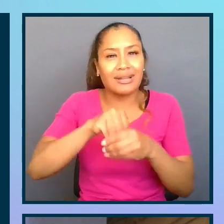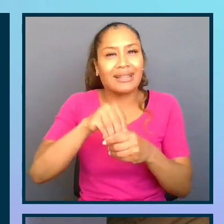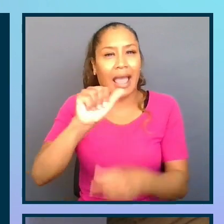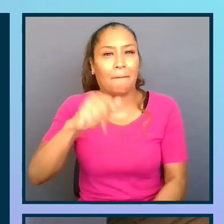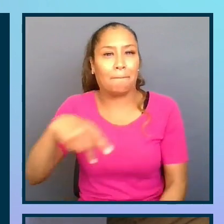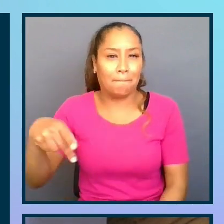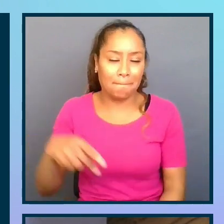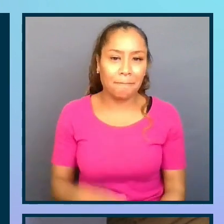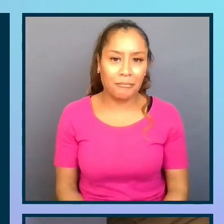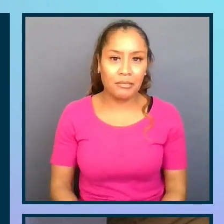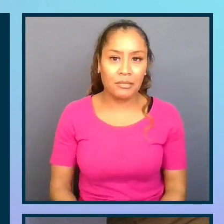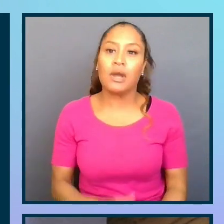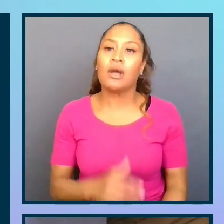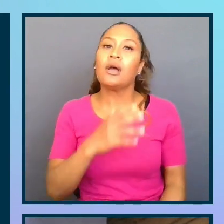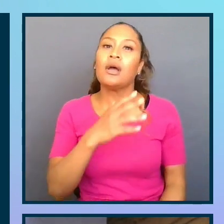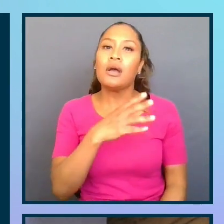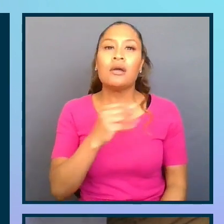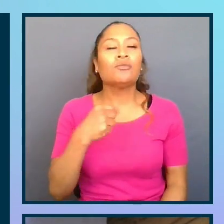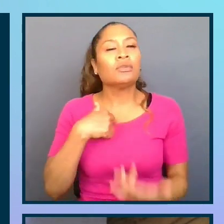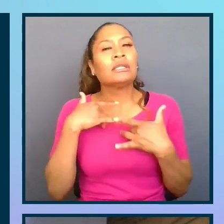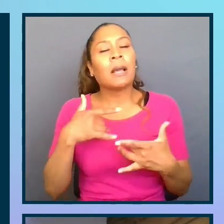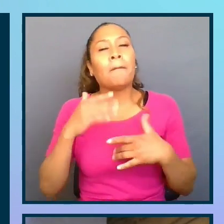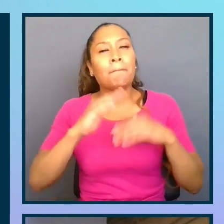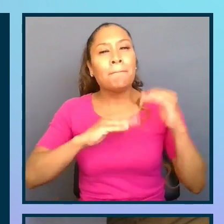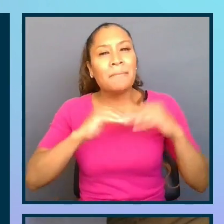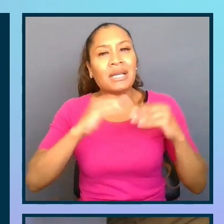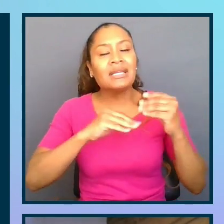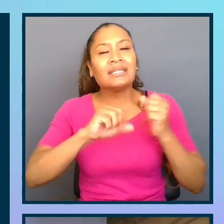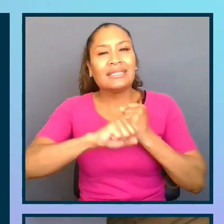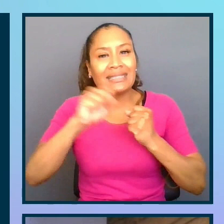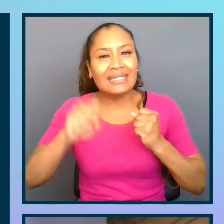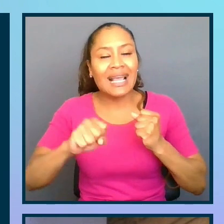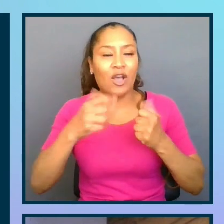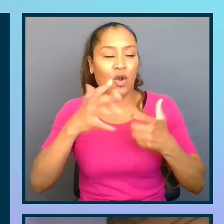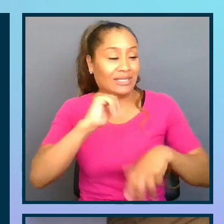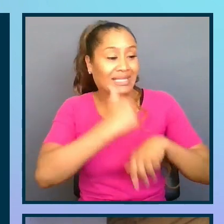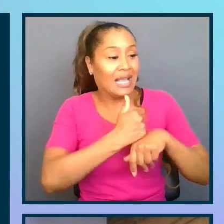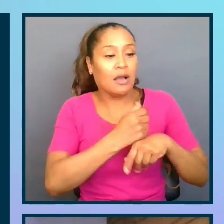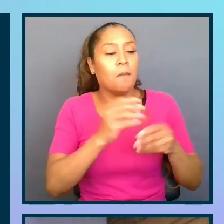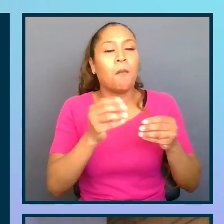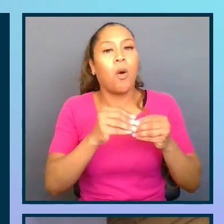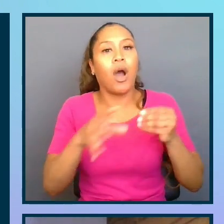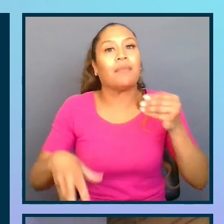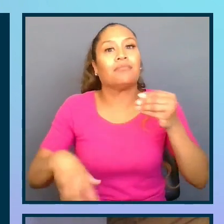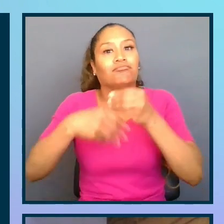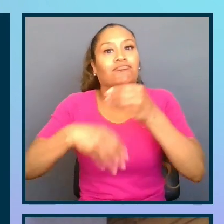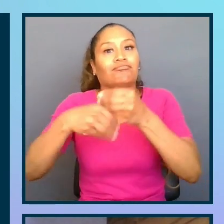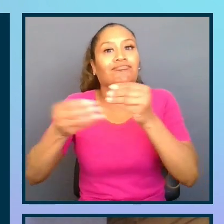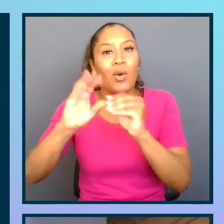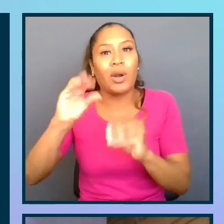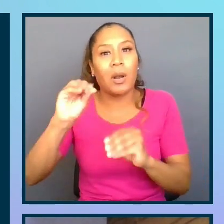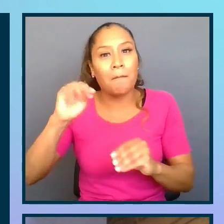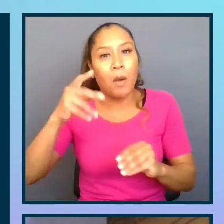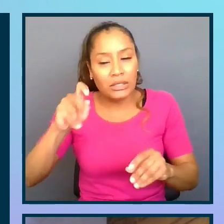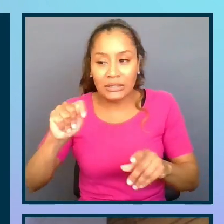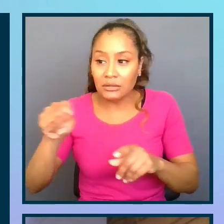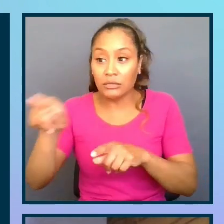And we continue to build and extend existing components or build more components as use case and opportunity arises.